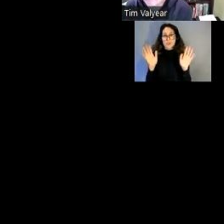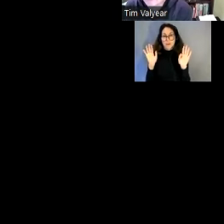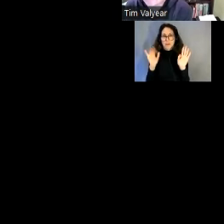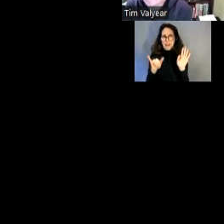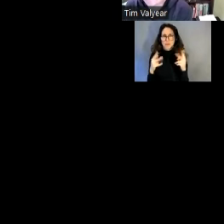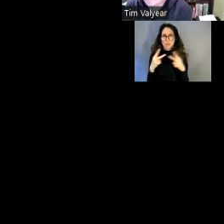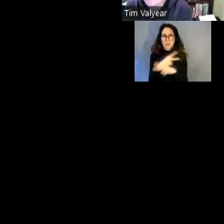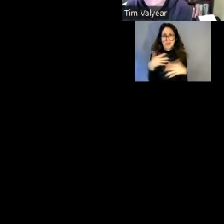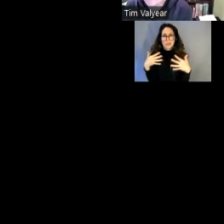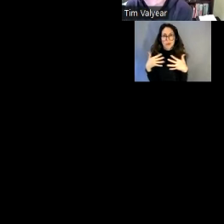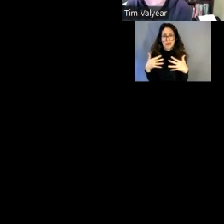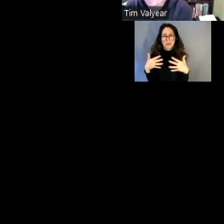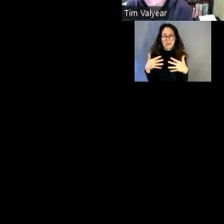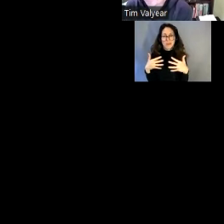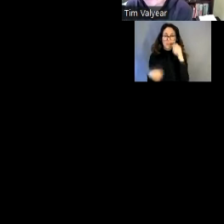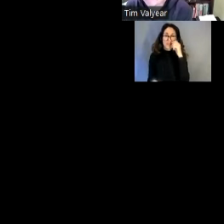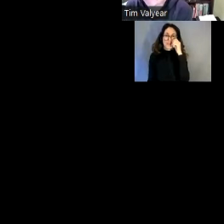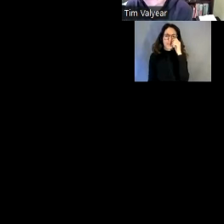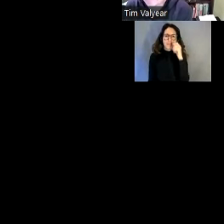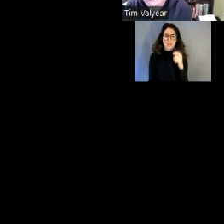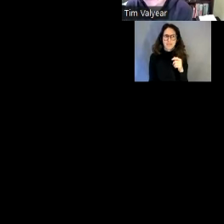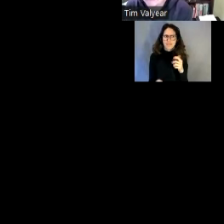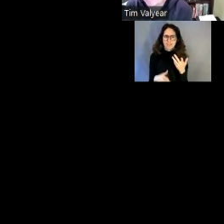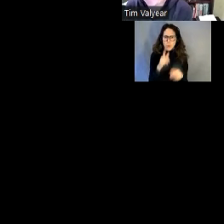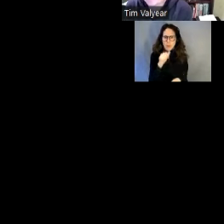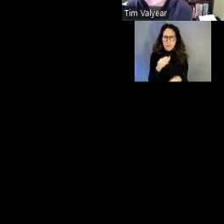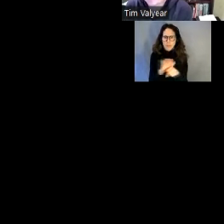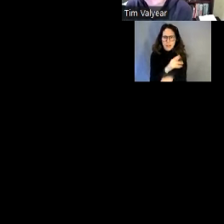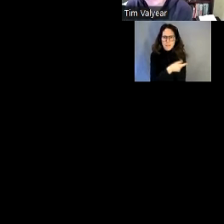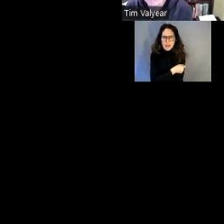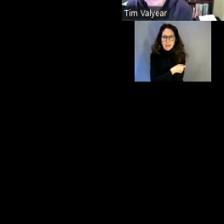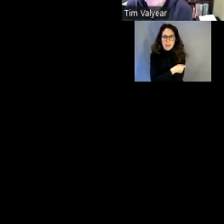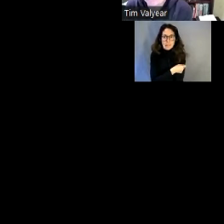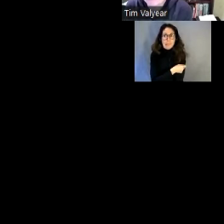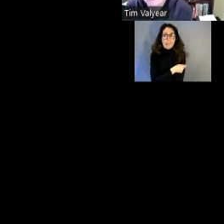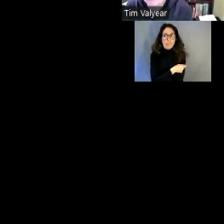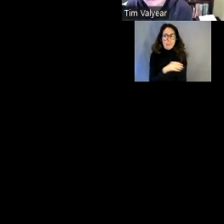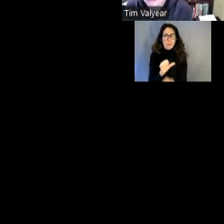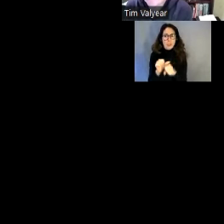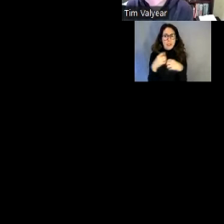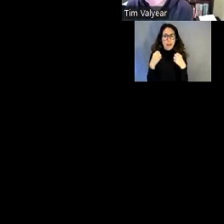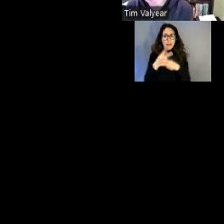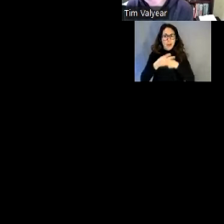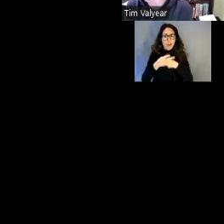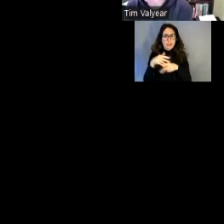That's going to be the bigger issue is when we lift the vaccination. To me, that 's the more scary part is now